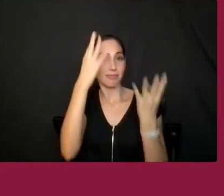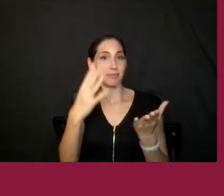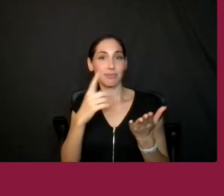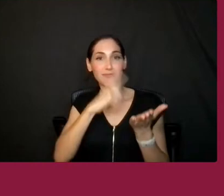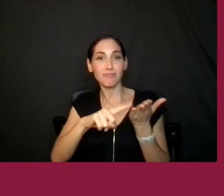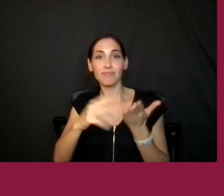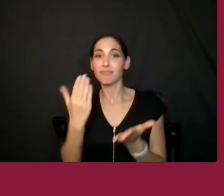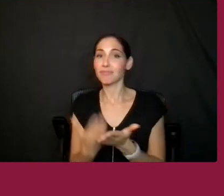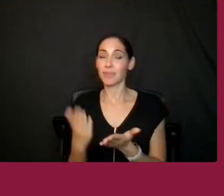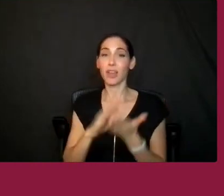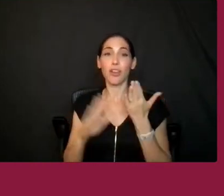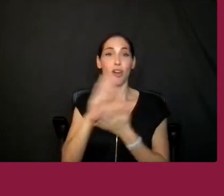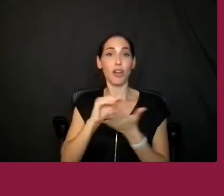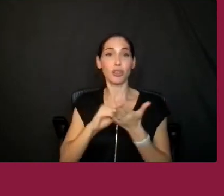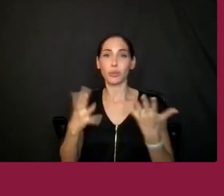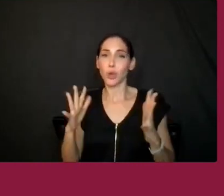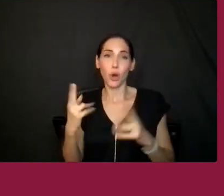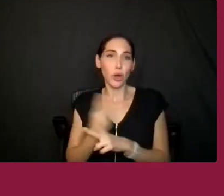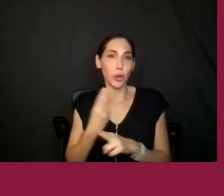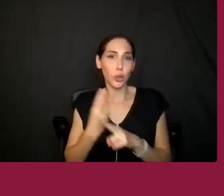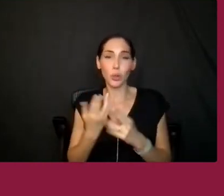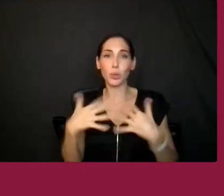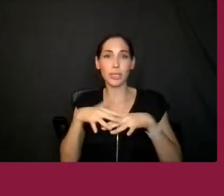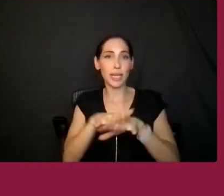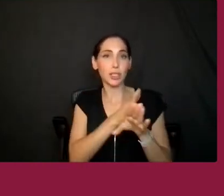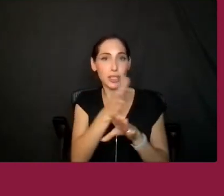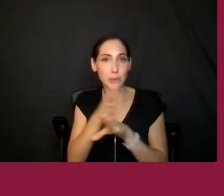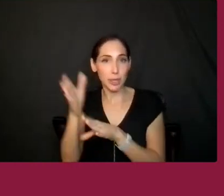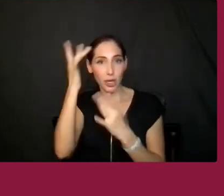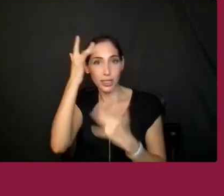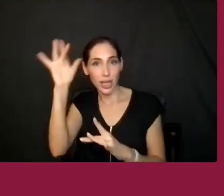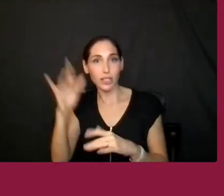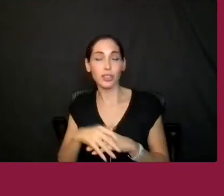already use interdisciplinary intelligences via social media platforms